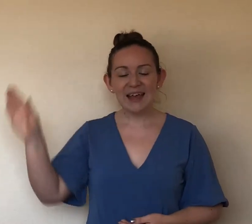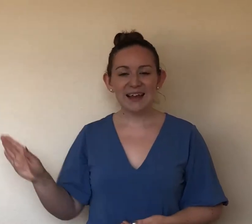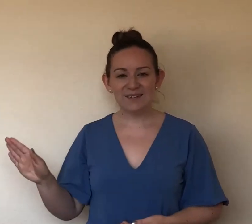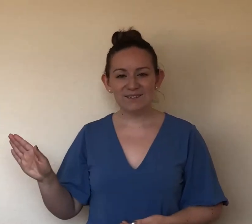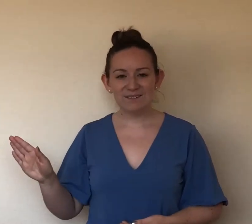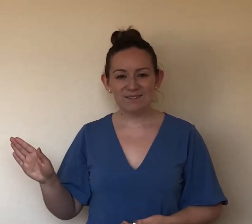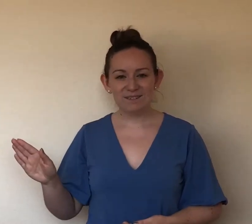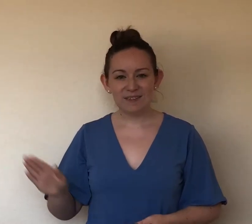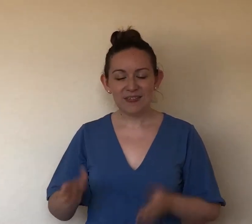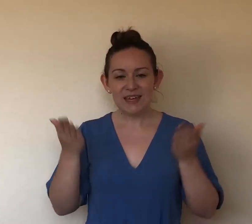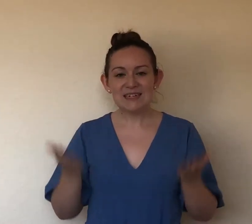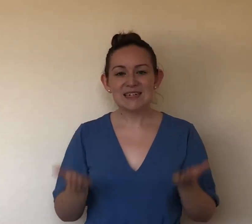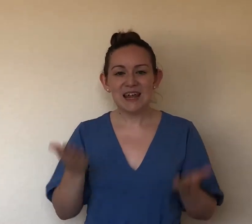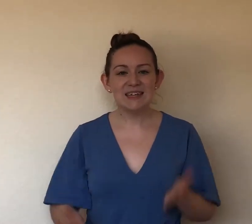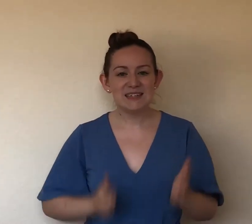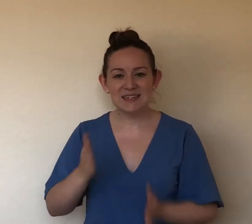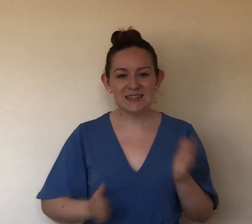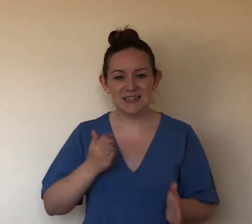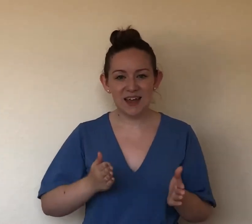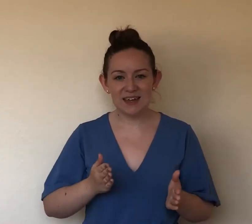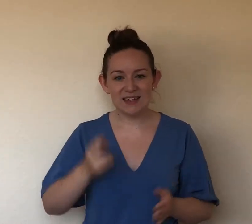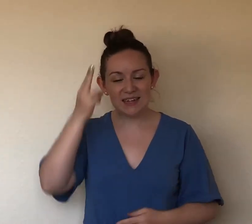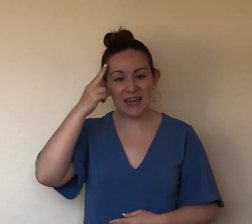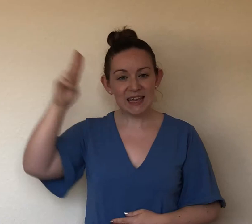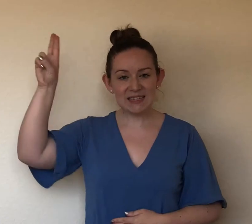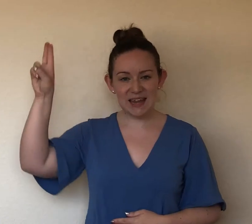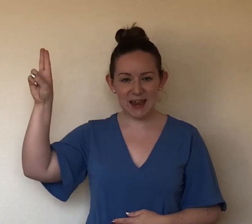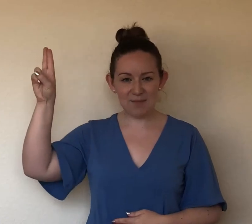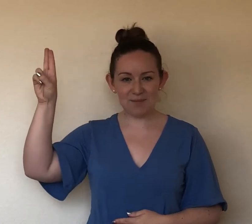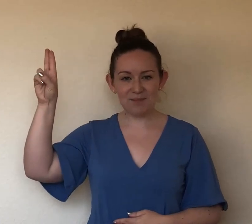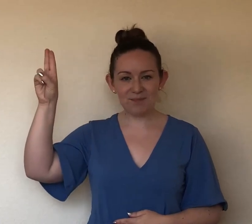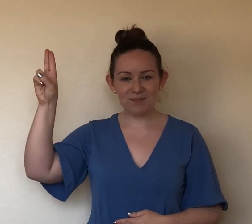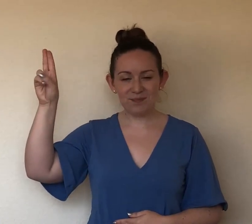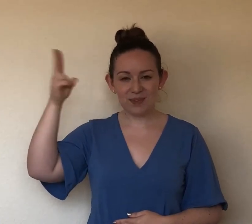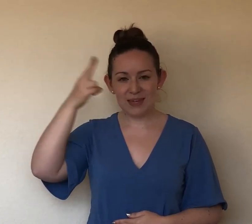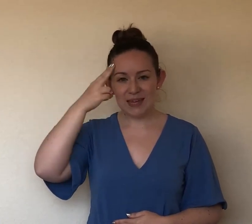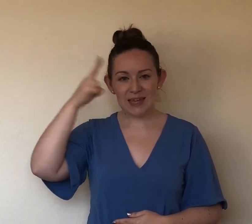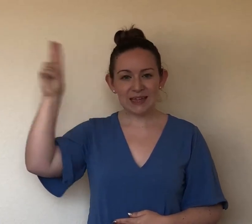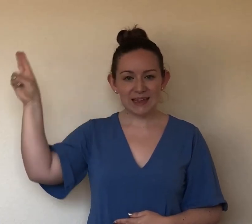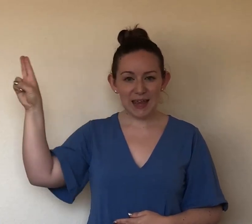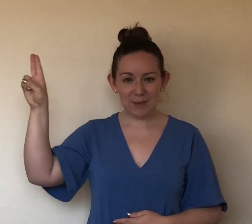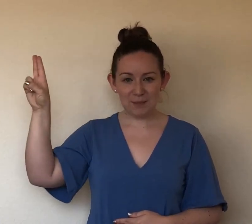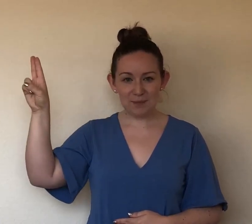Hello Today's sign is name name